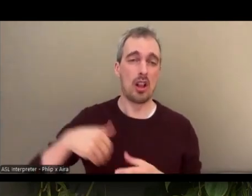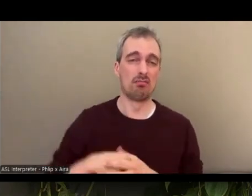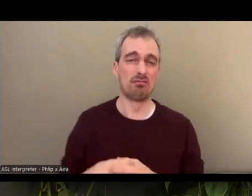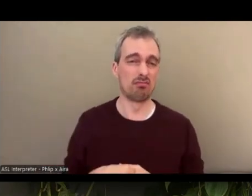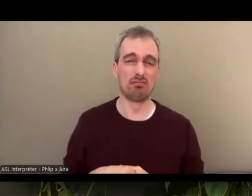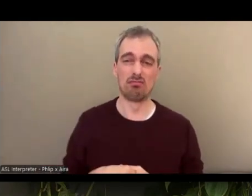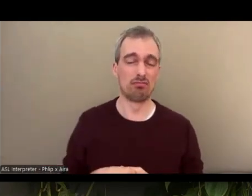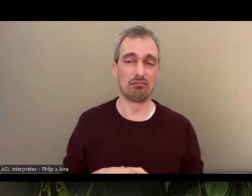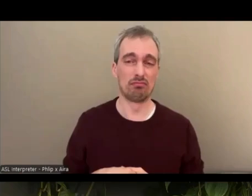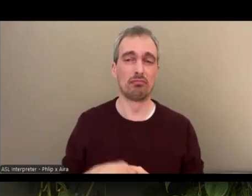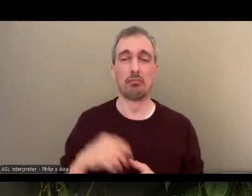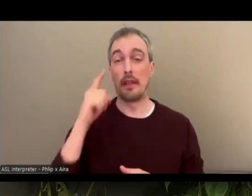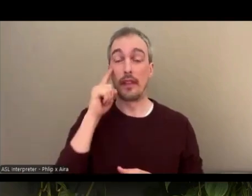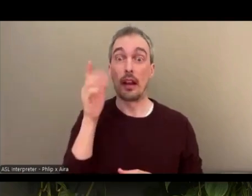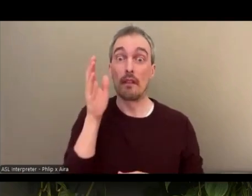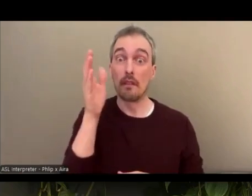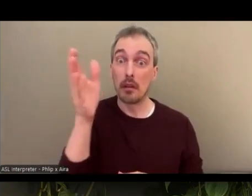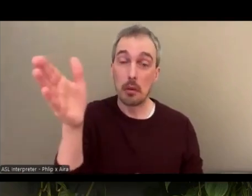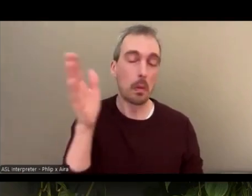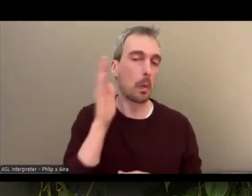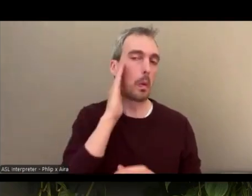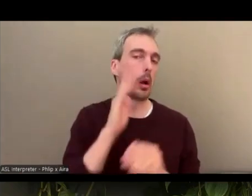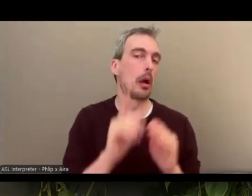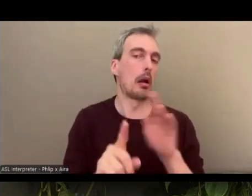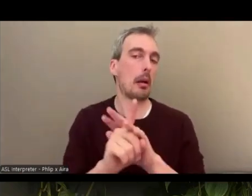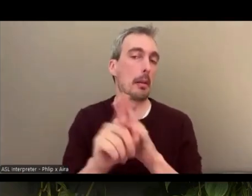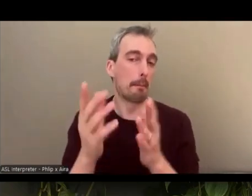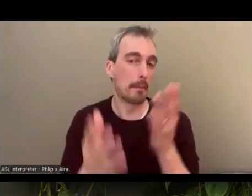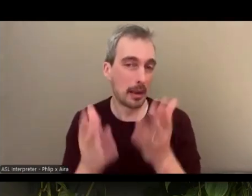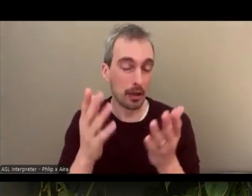By applying continuous accessibility to your product development efforts, you